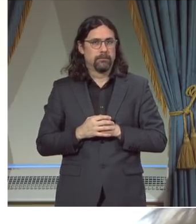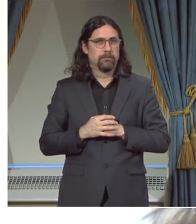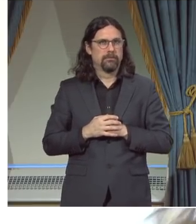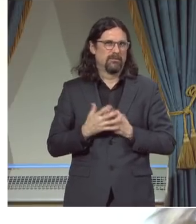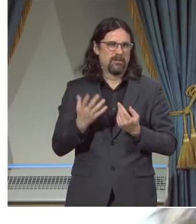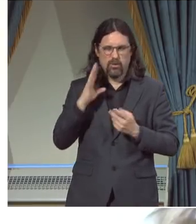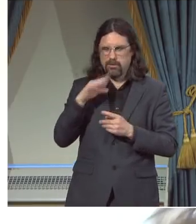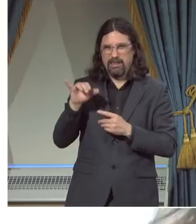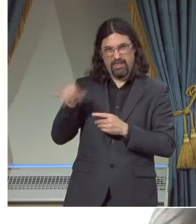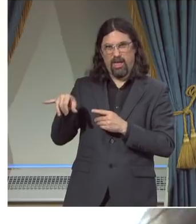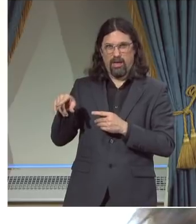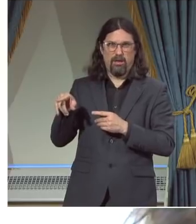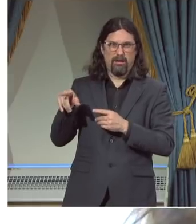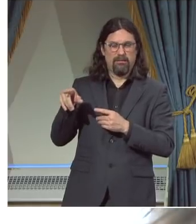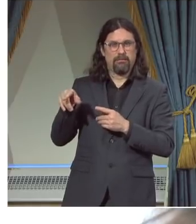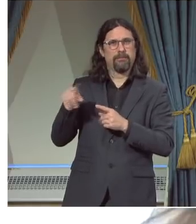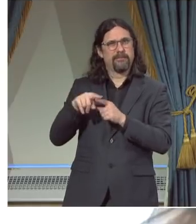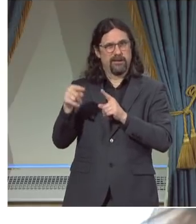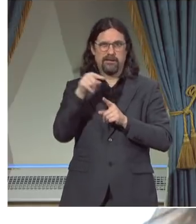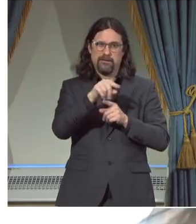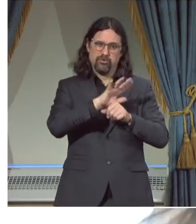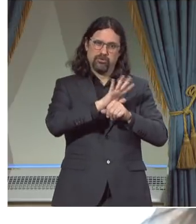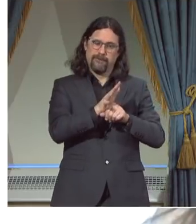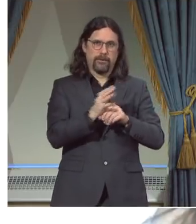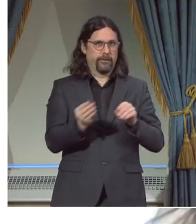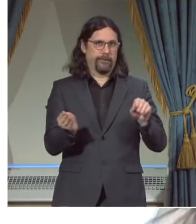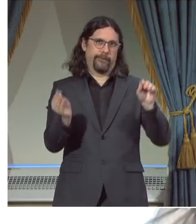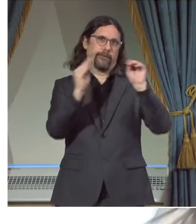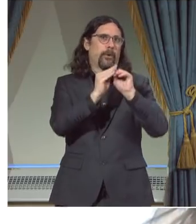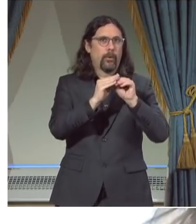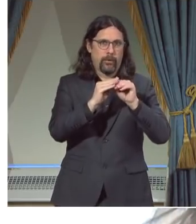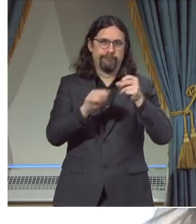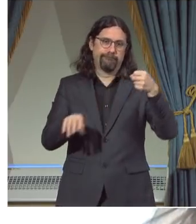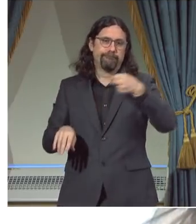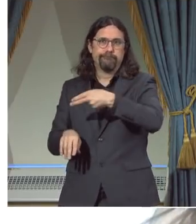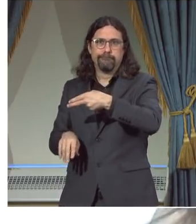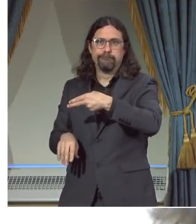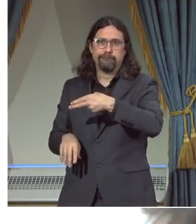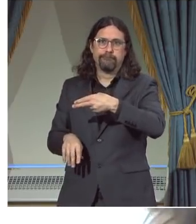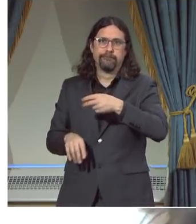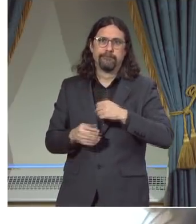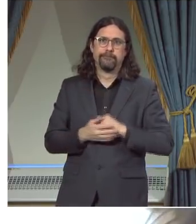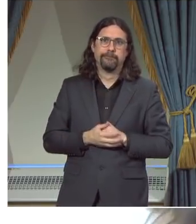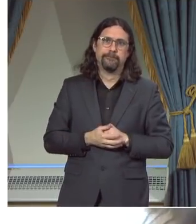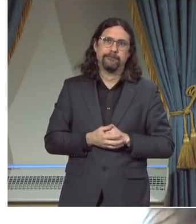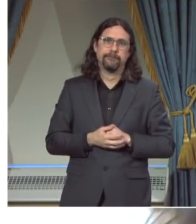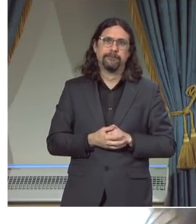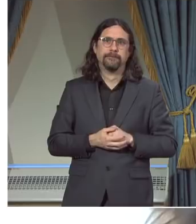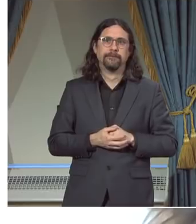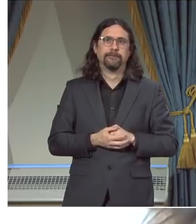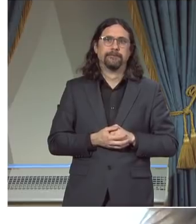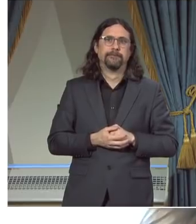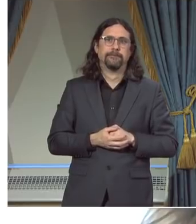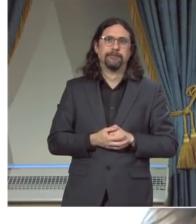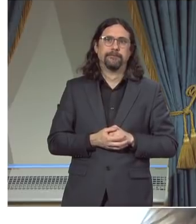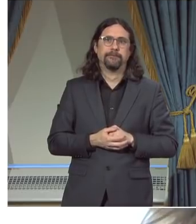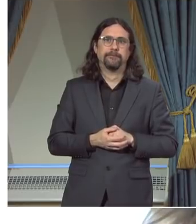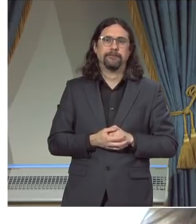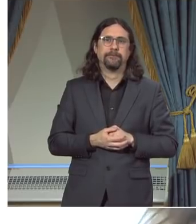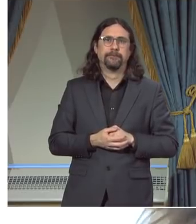PEOPLE PASS, DIE BECAUSE OF COVID-19.